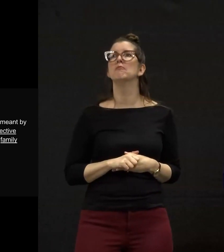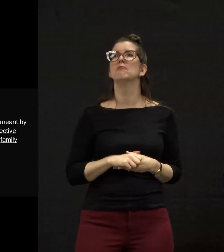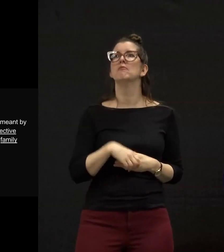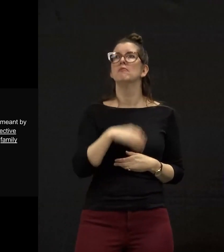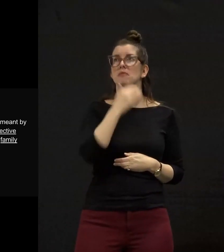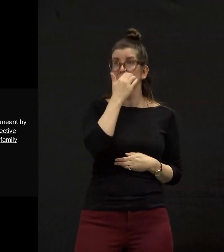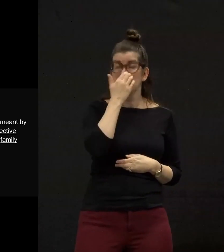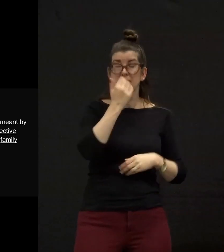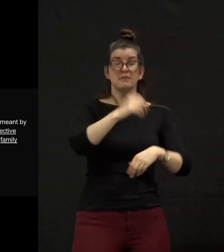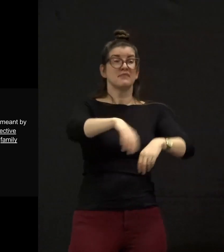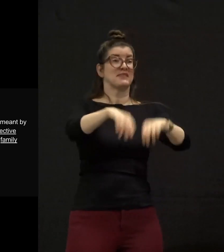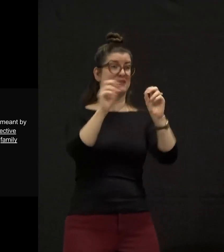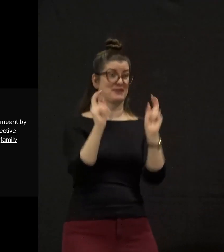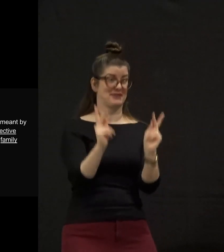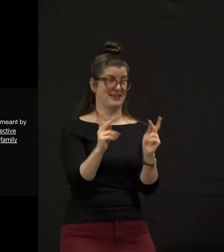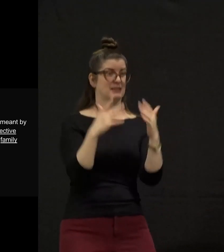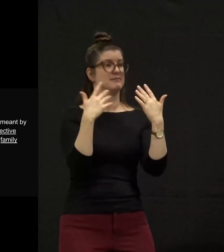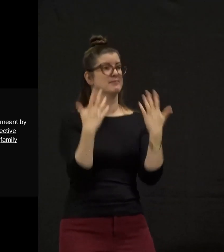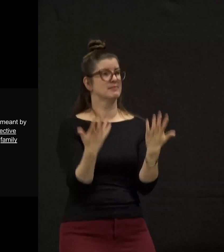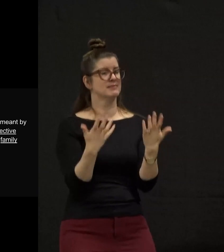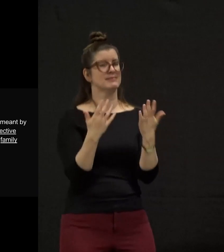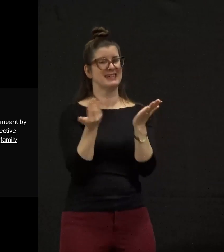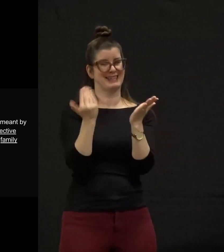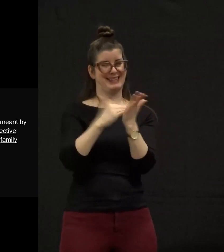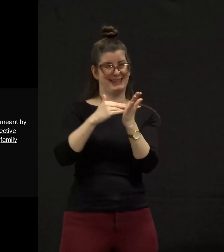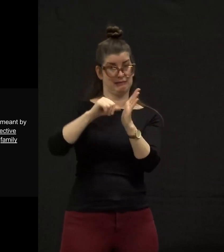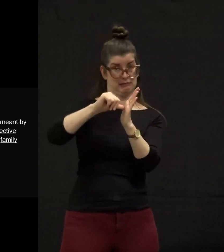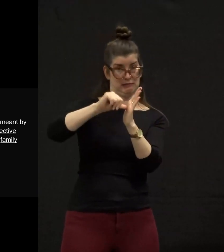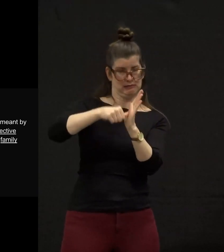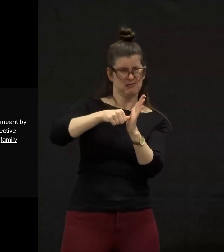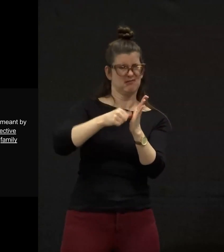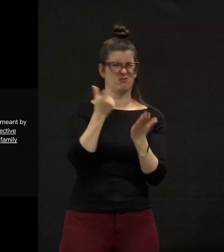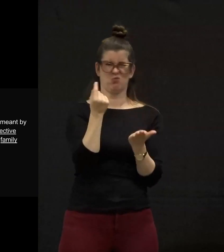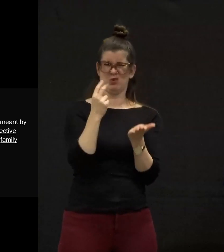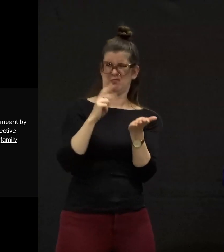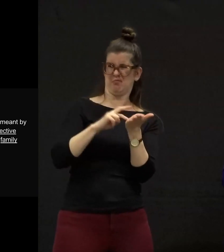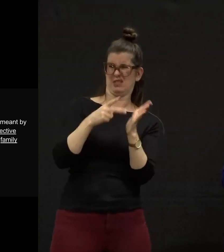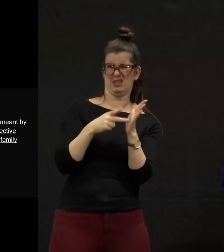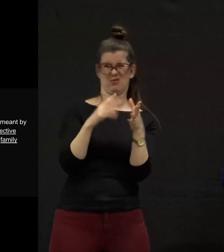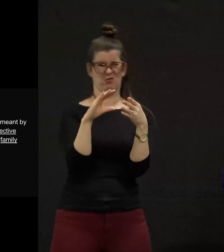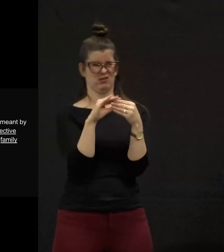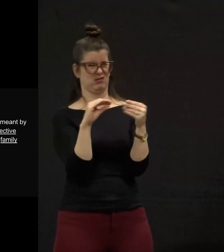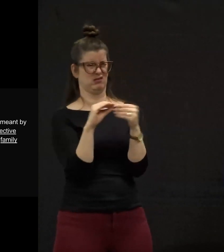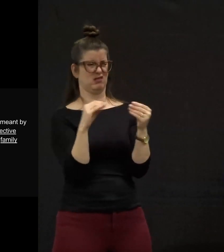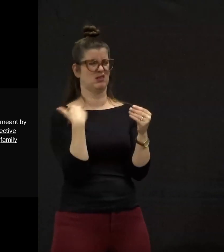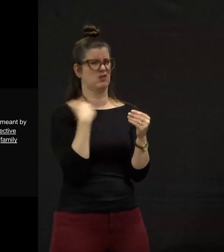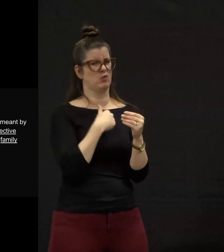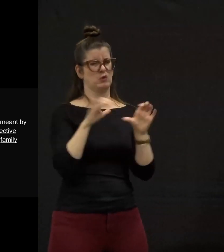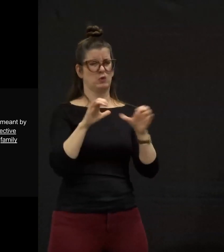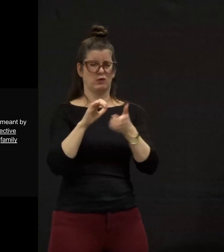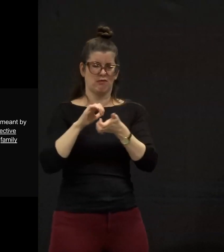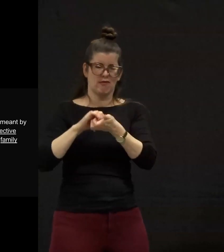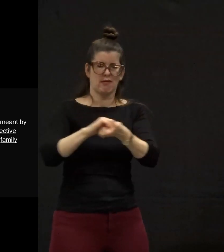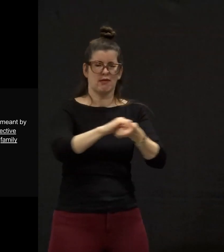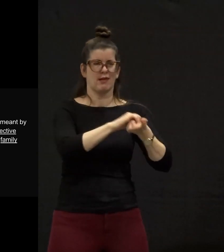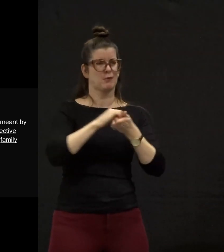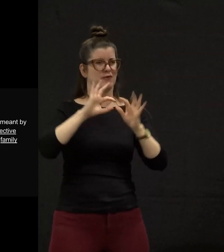Okay, so just to reiterate, what do we mean when we say that we're taking a collaborative, family-centered approach